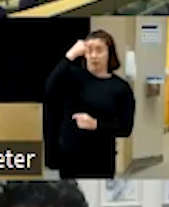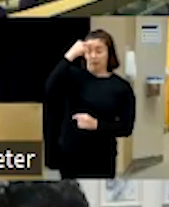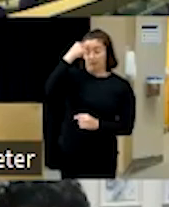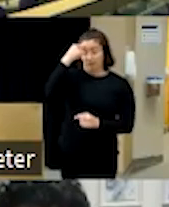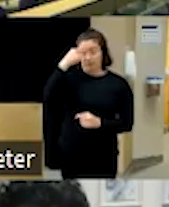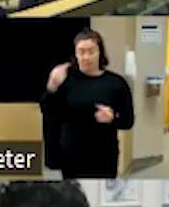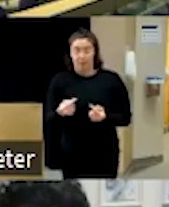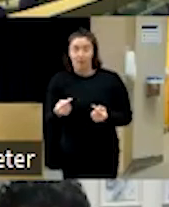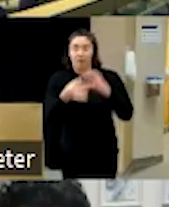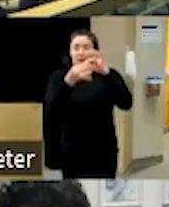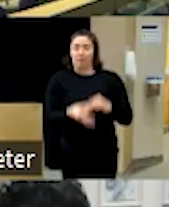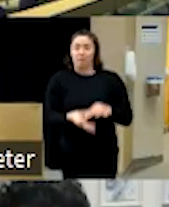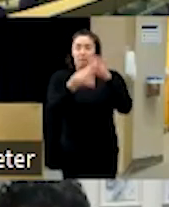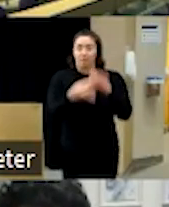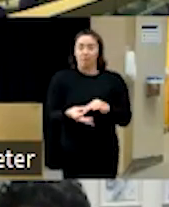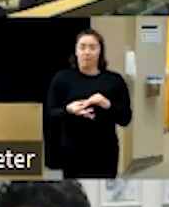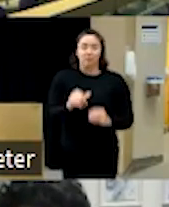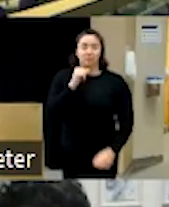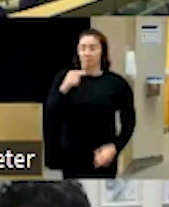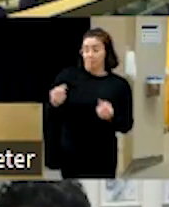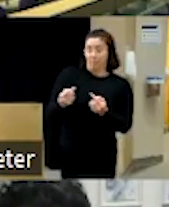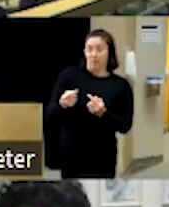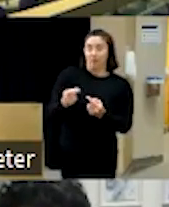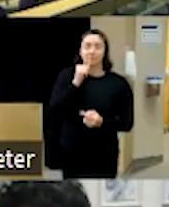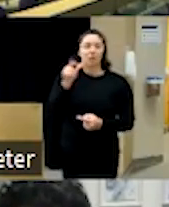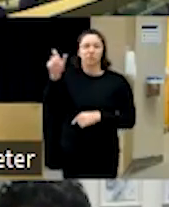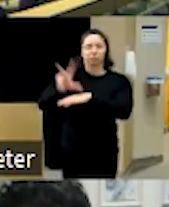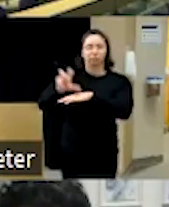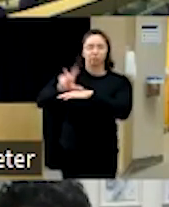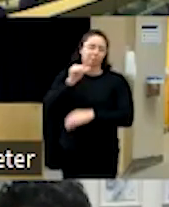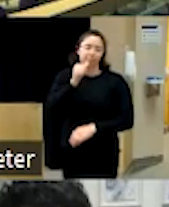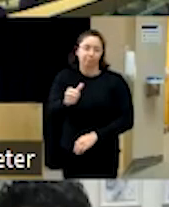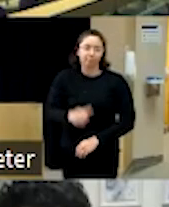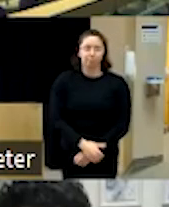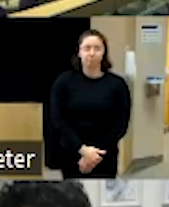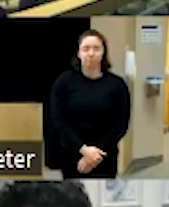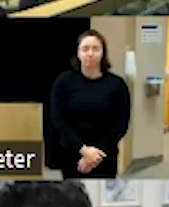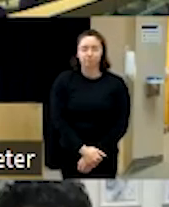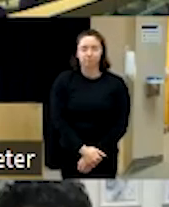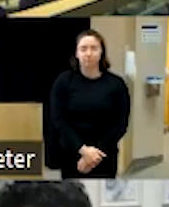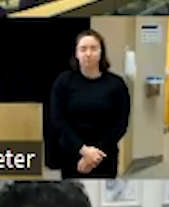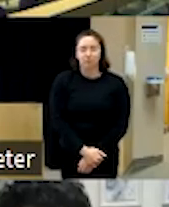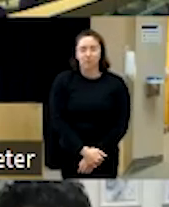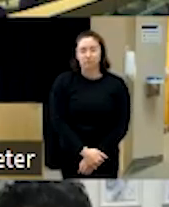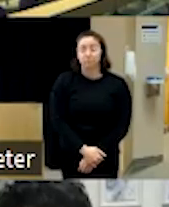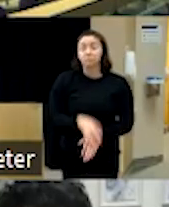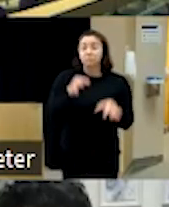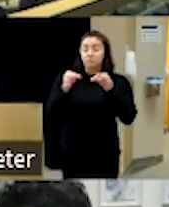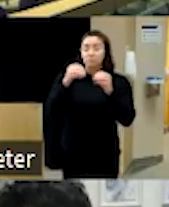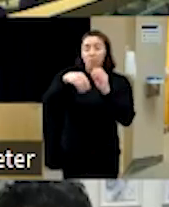pain is not just it's not just nociception and to explain this a little bit better I'd like to use